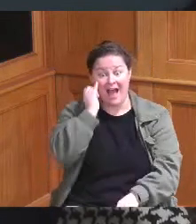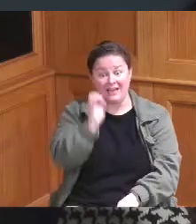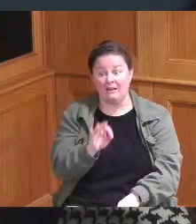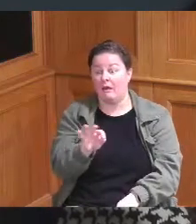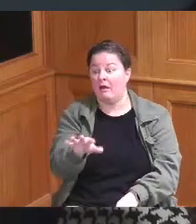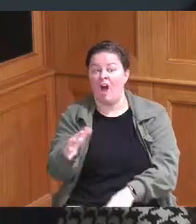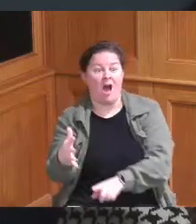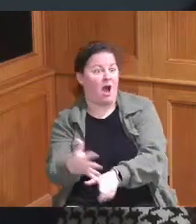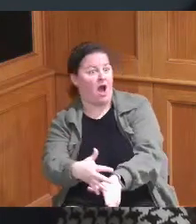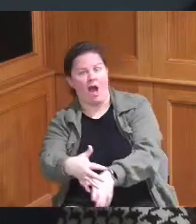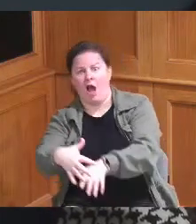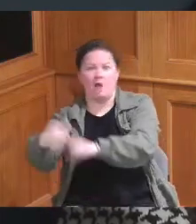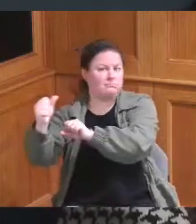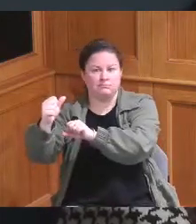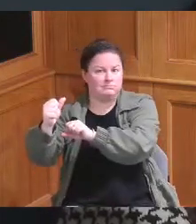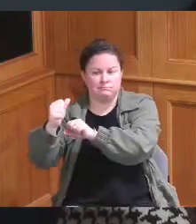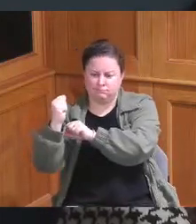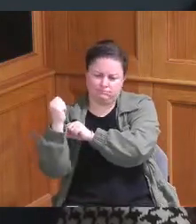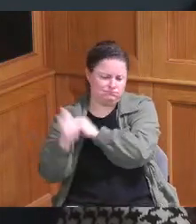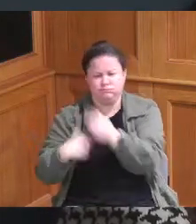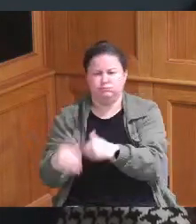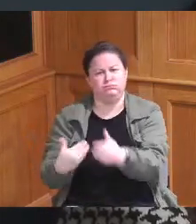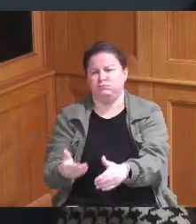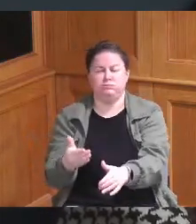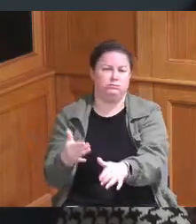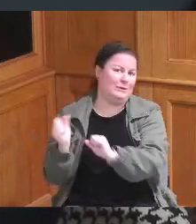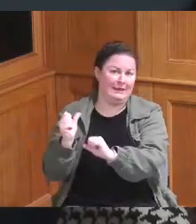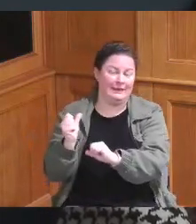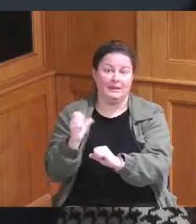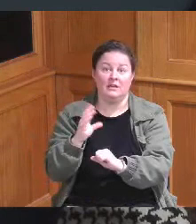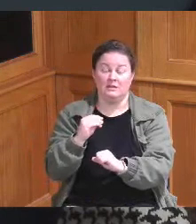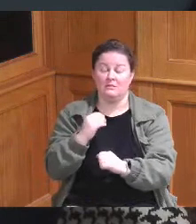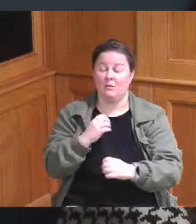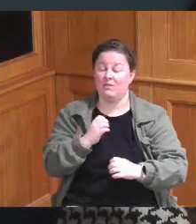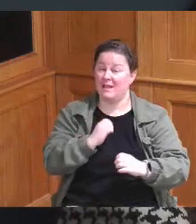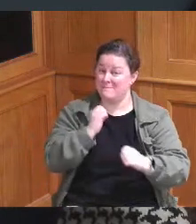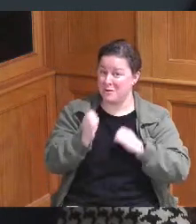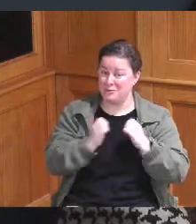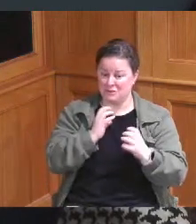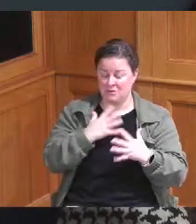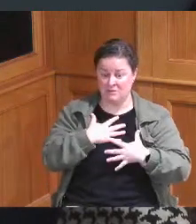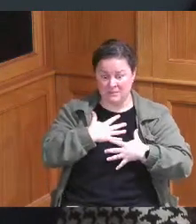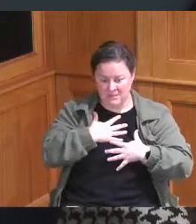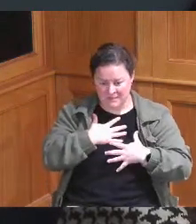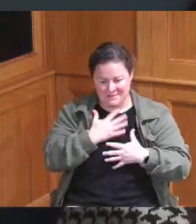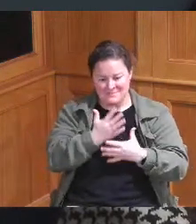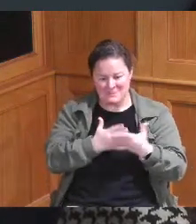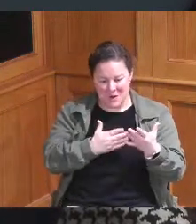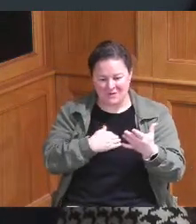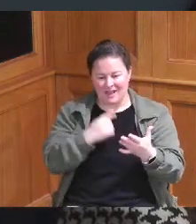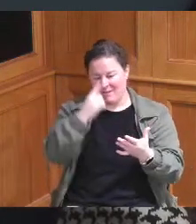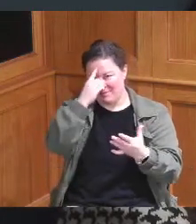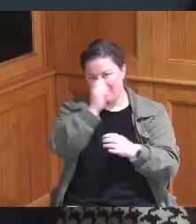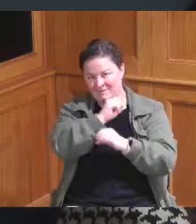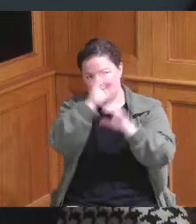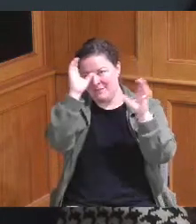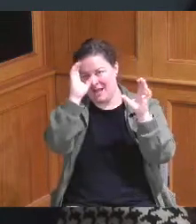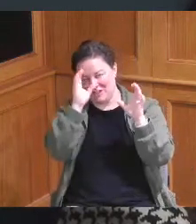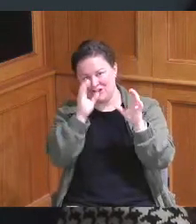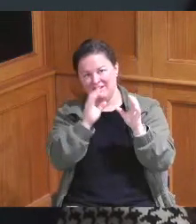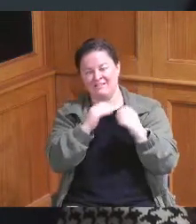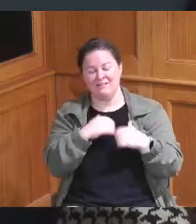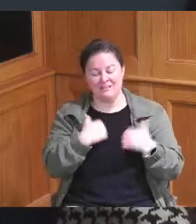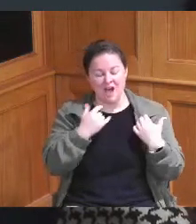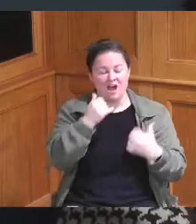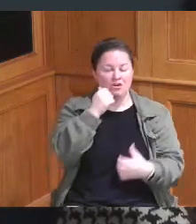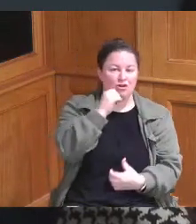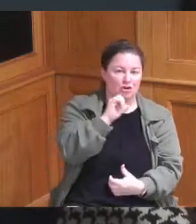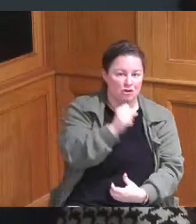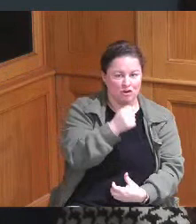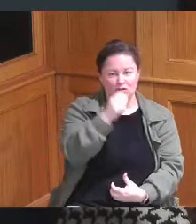and so I guess the emotional part is that I'm thinking about those young girls and boys who